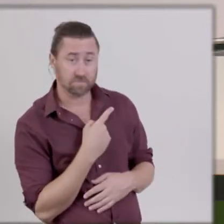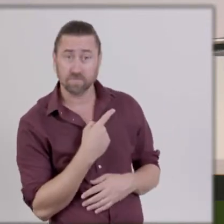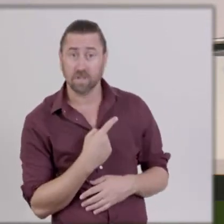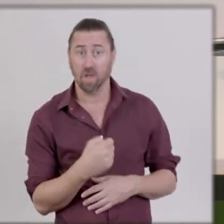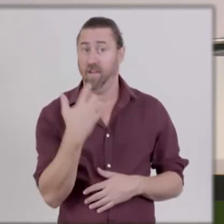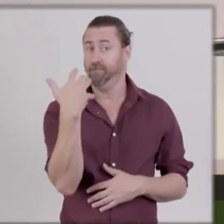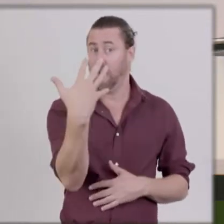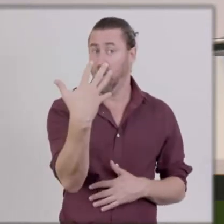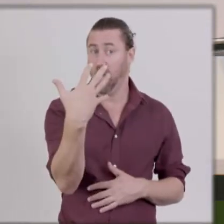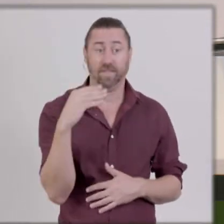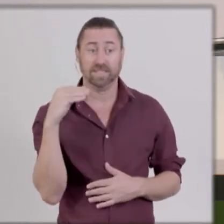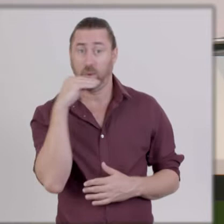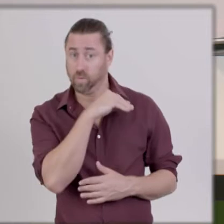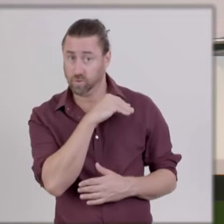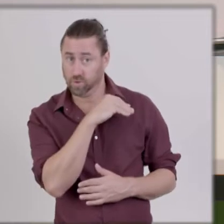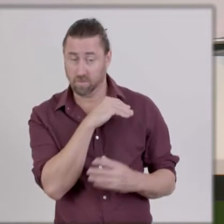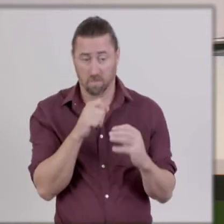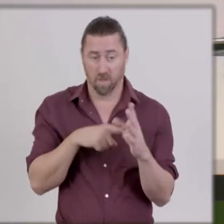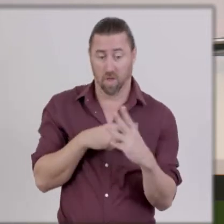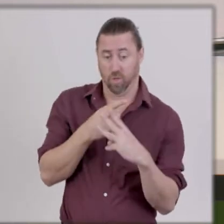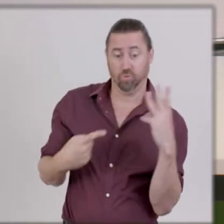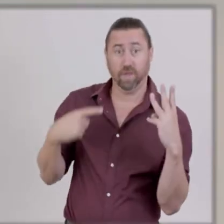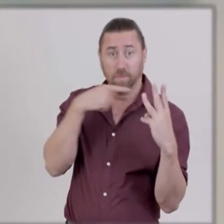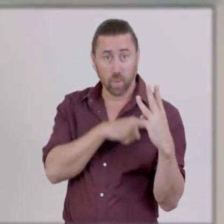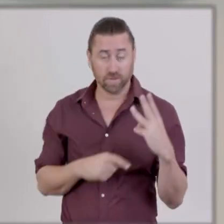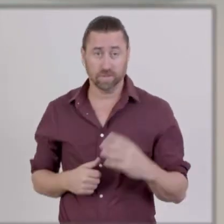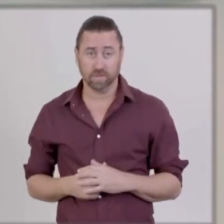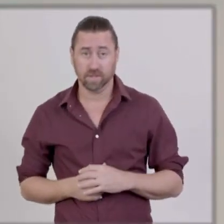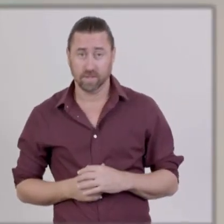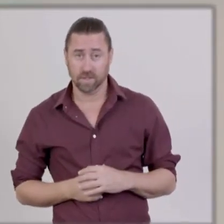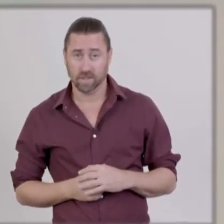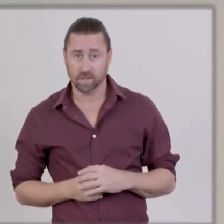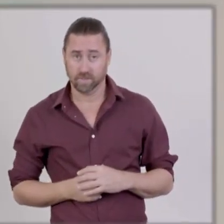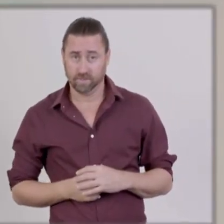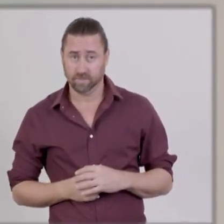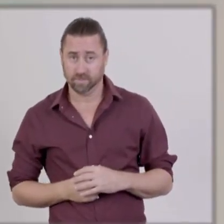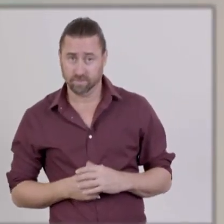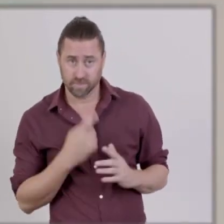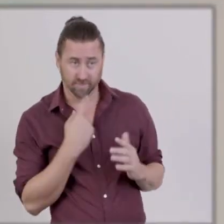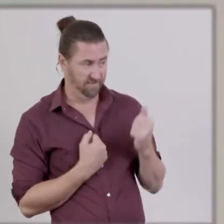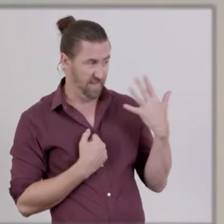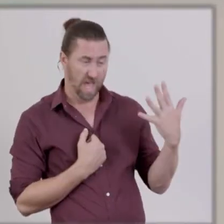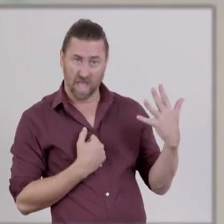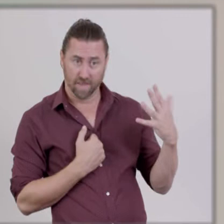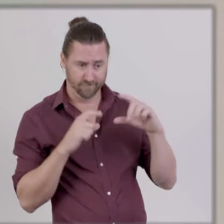that will be shared by Aiden, Tony and David. Can you see them? One, two, three, four, five.